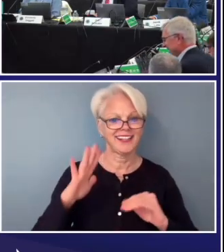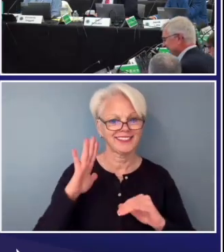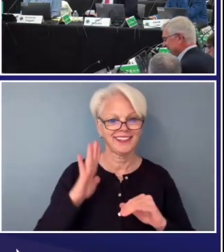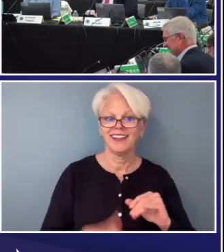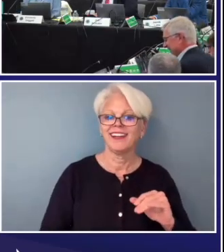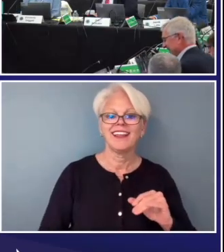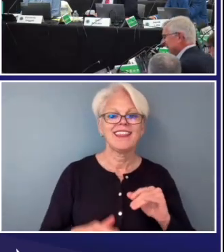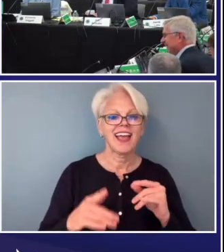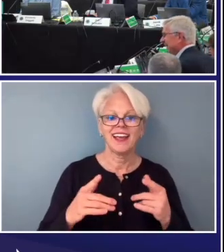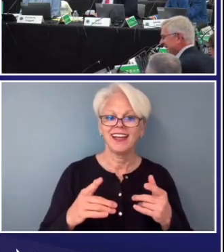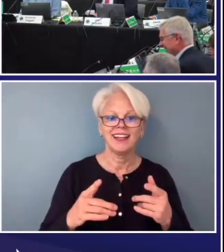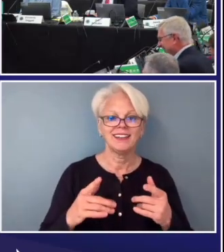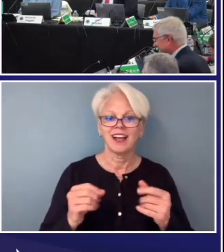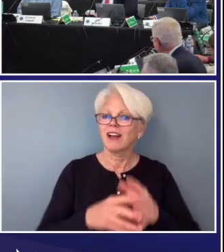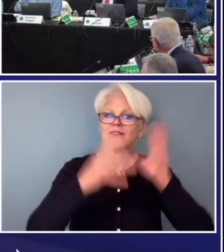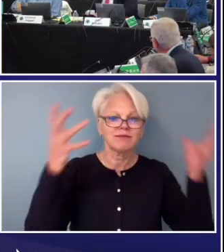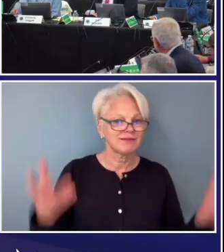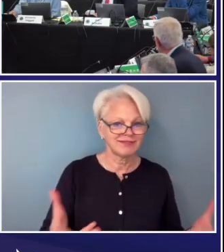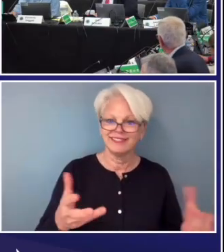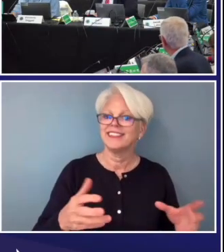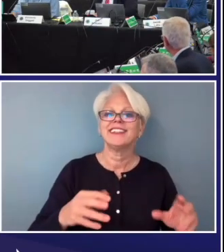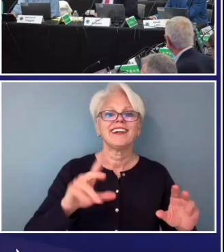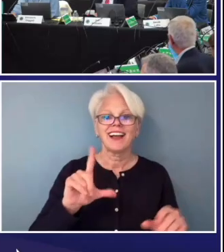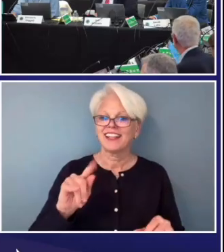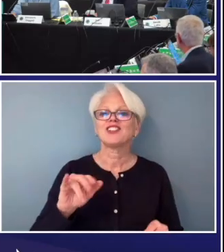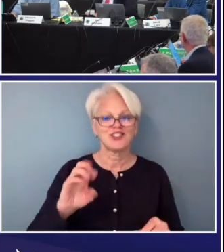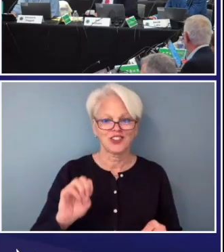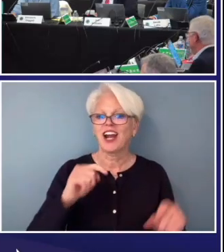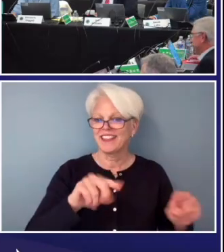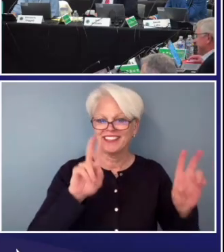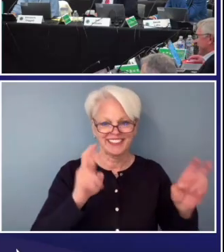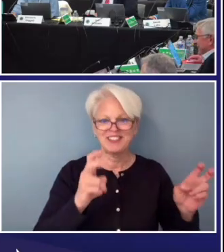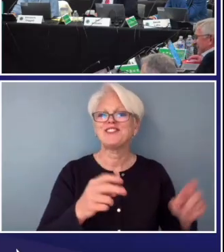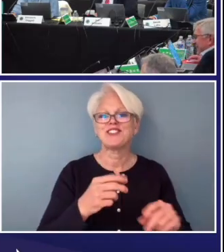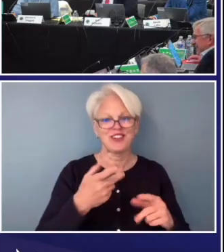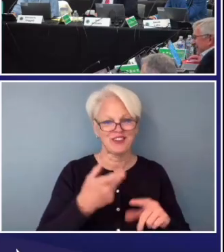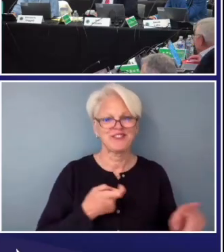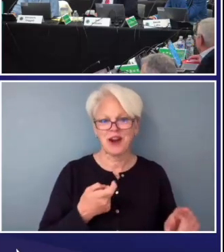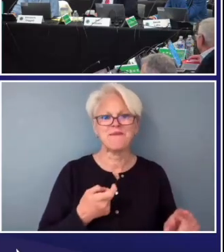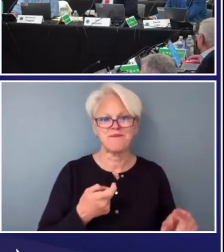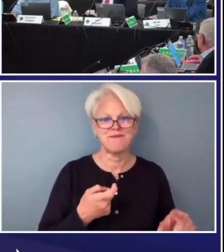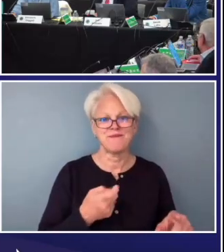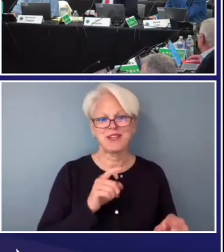literature on this particular issue from you in the national